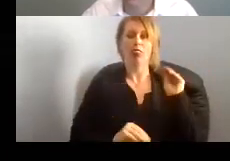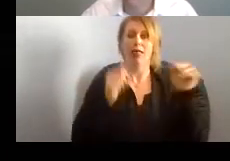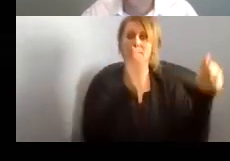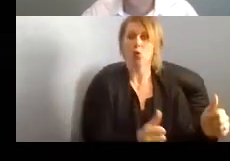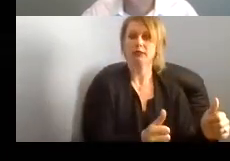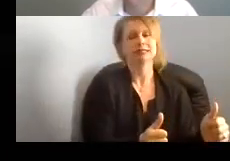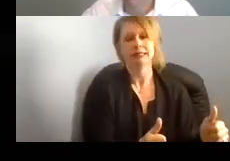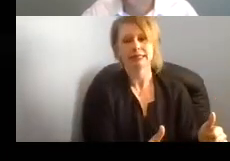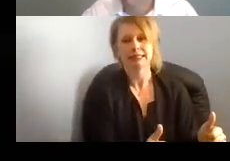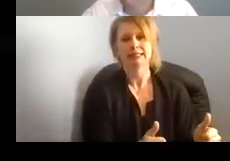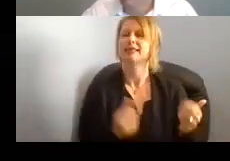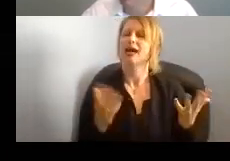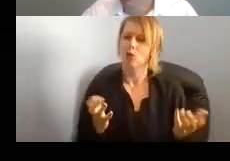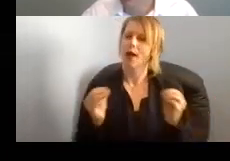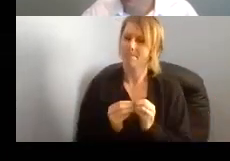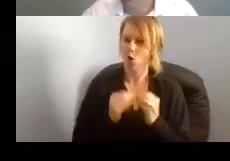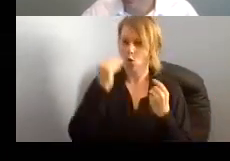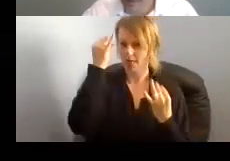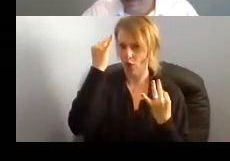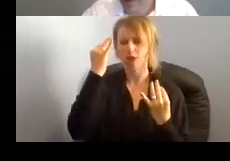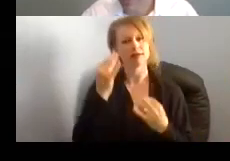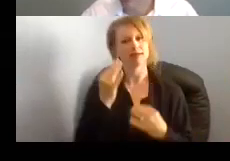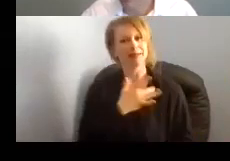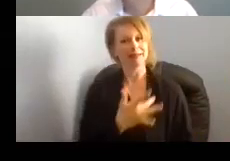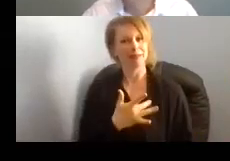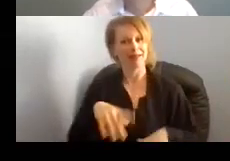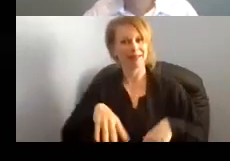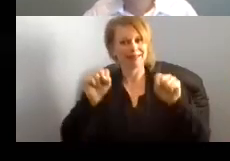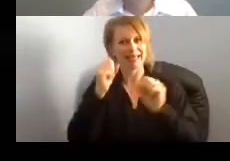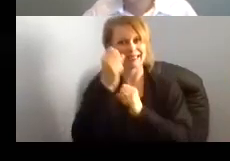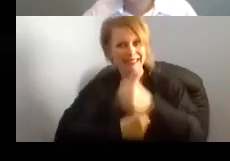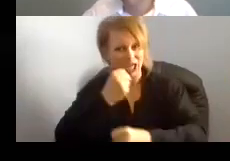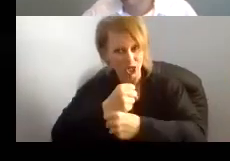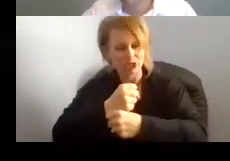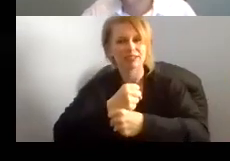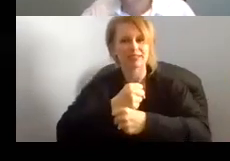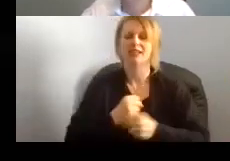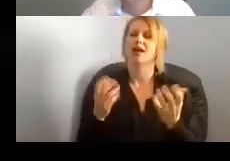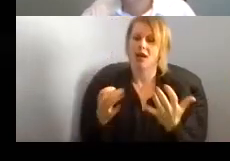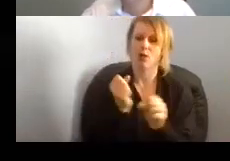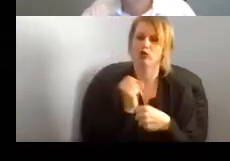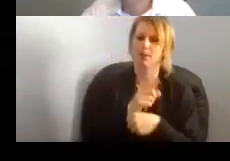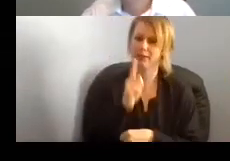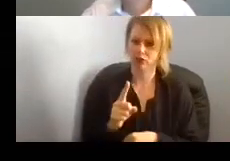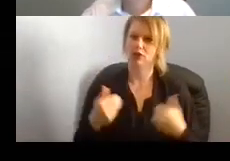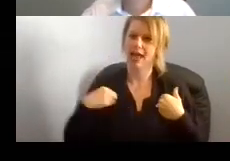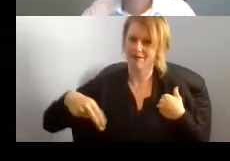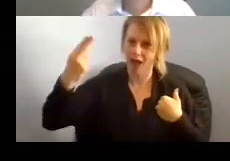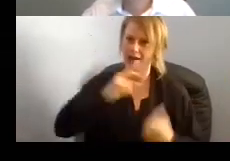on our website have generally been developed over a couple years. So I just want to make sure we have really high-quality material.